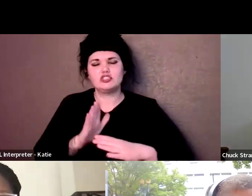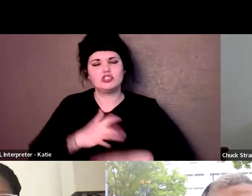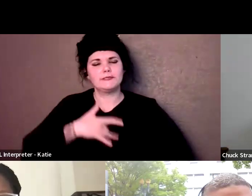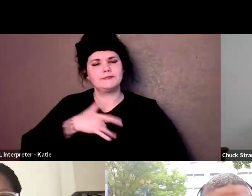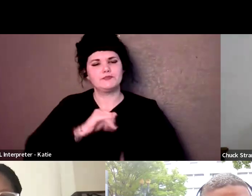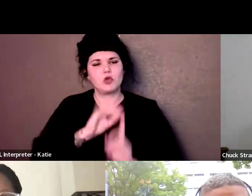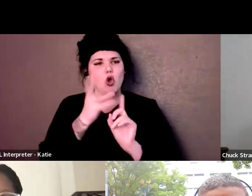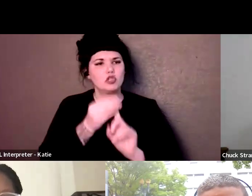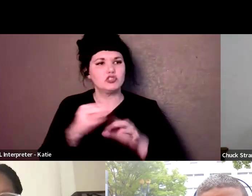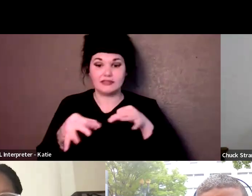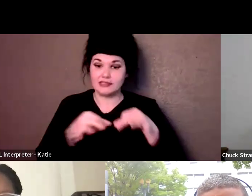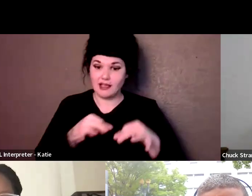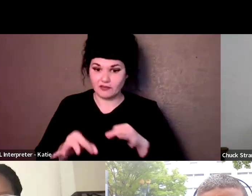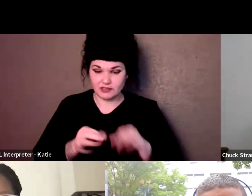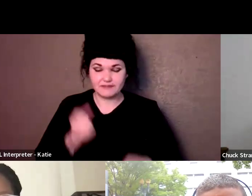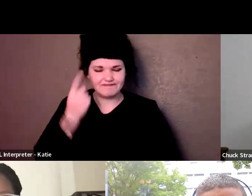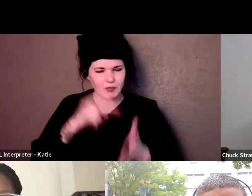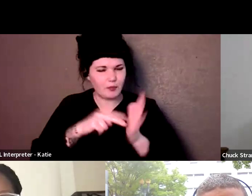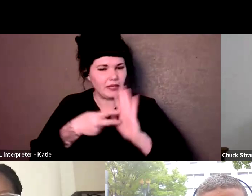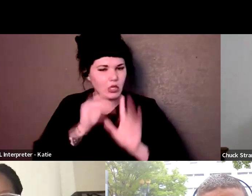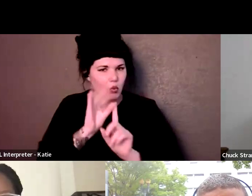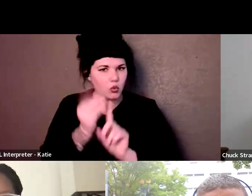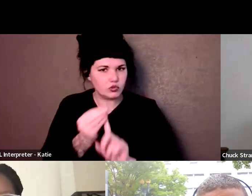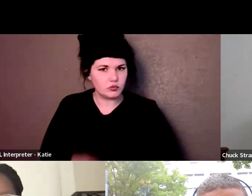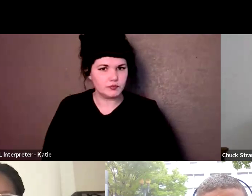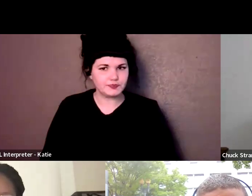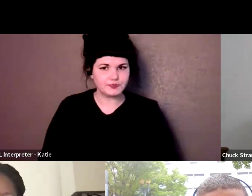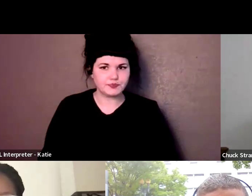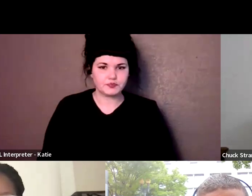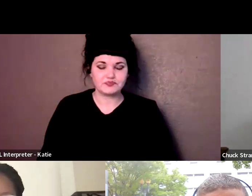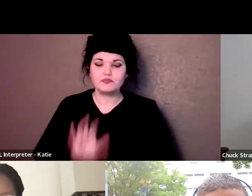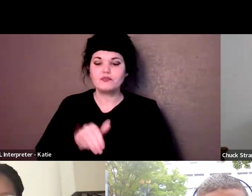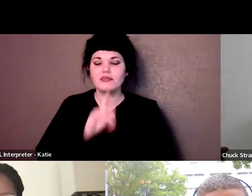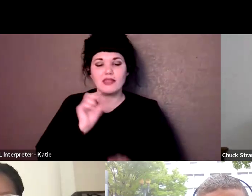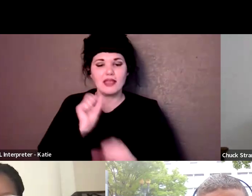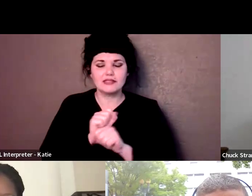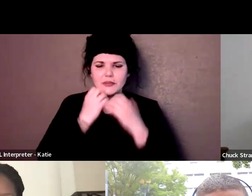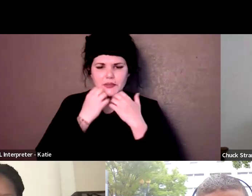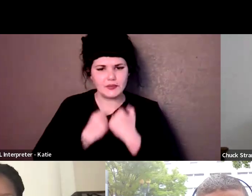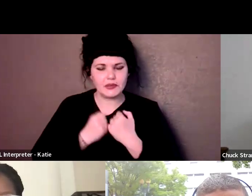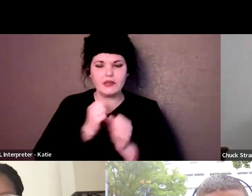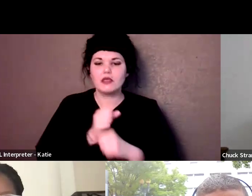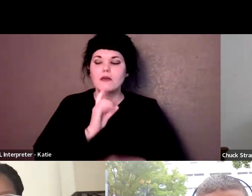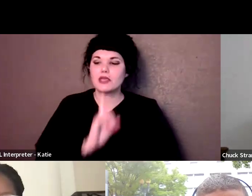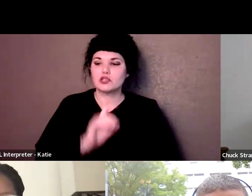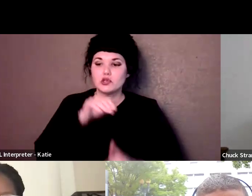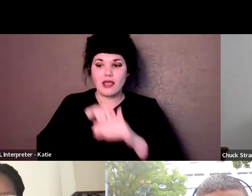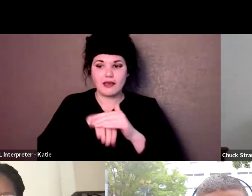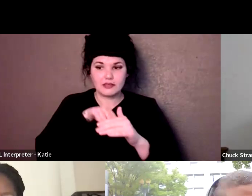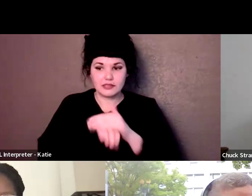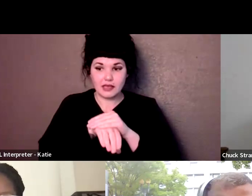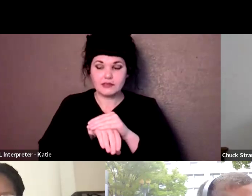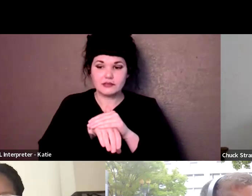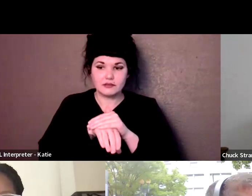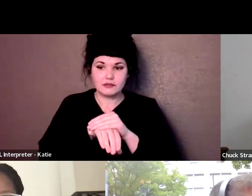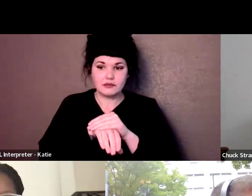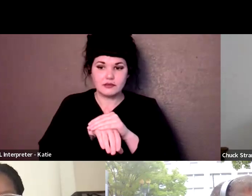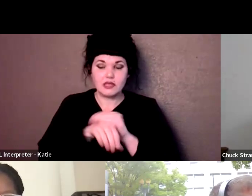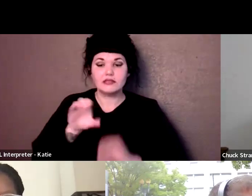of culture is key to making to ensuring that the access to the care is received and that